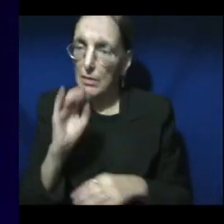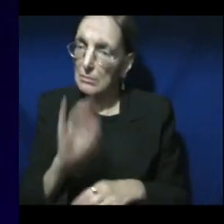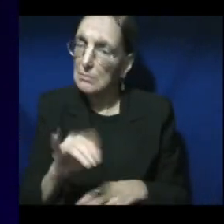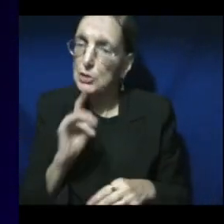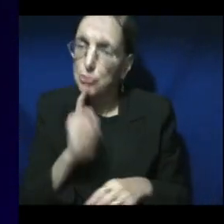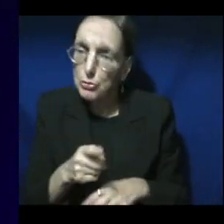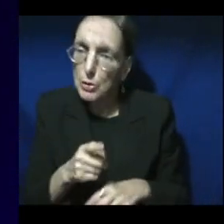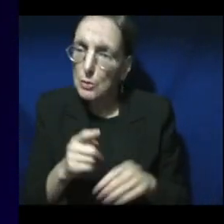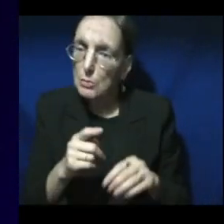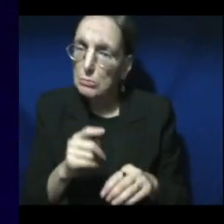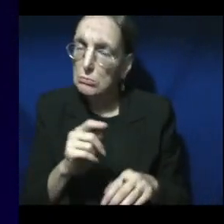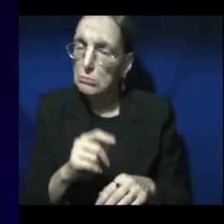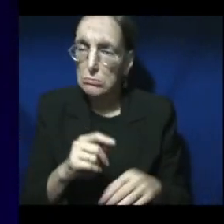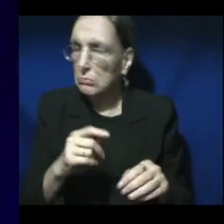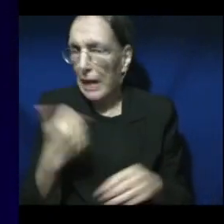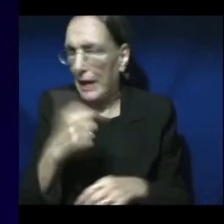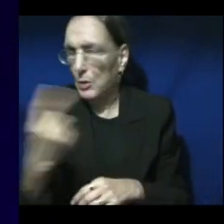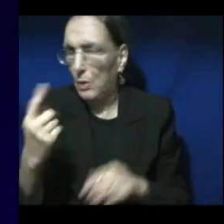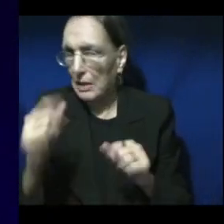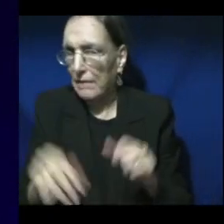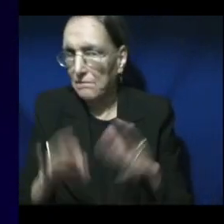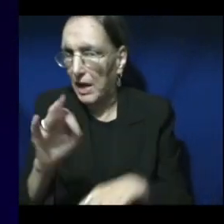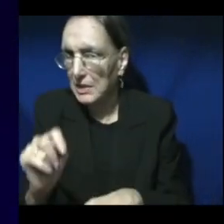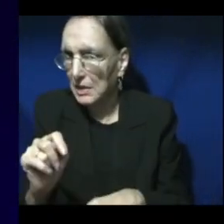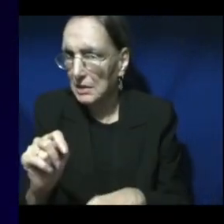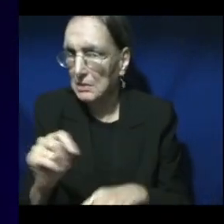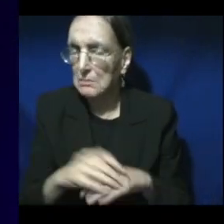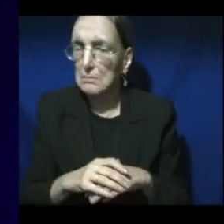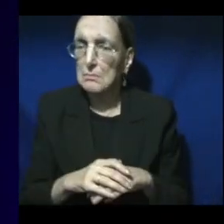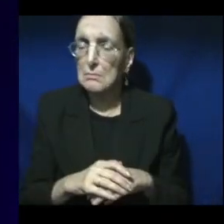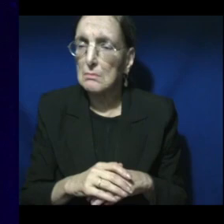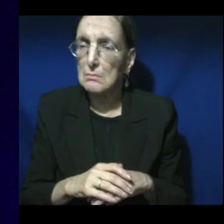results because I don’t want to see they’re not biased, right? They were done objectively. But if